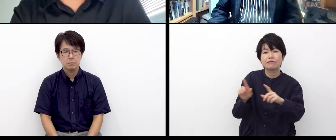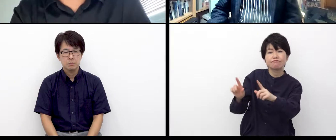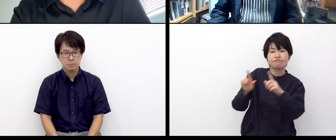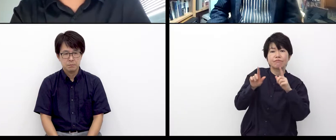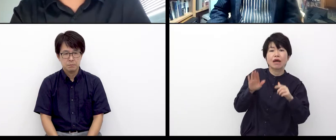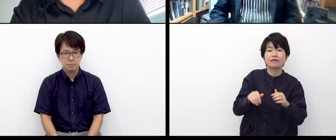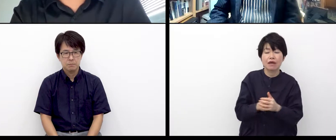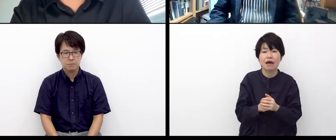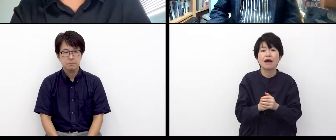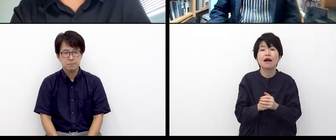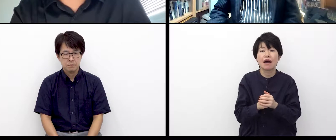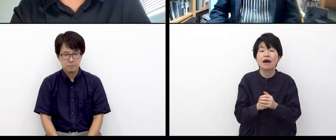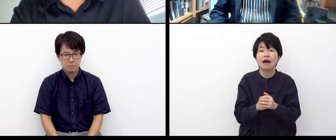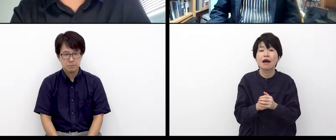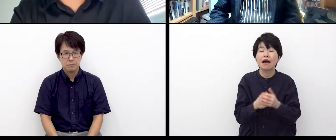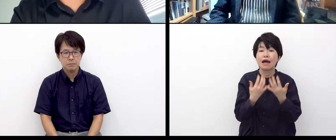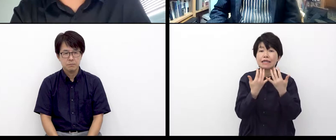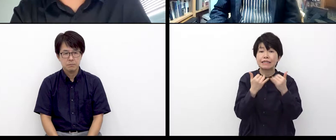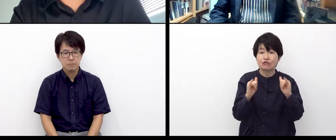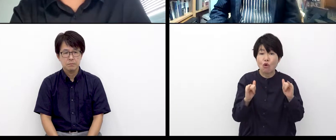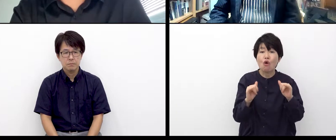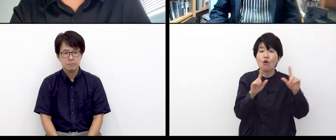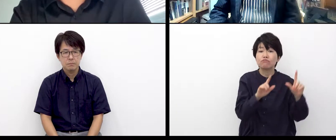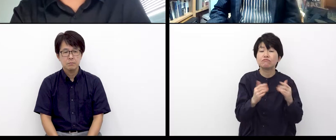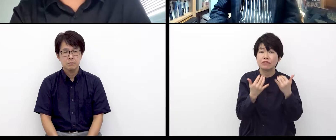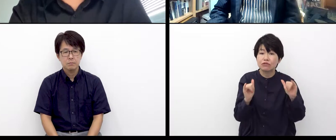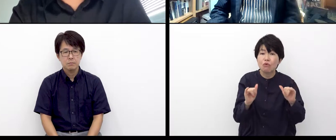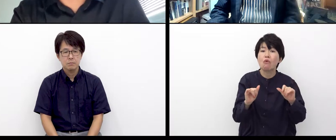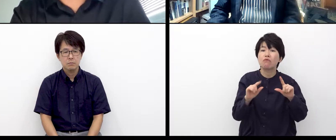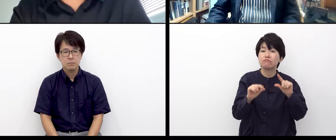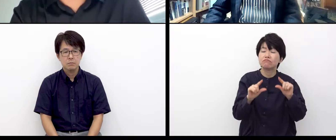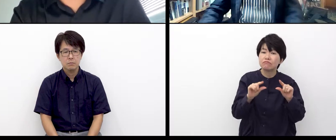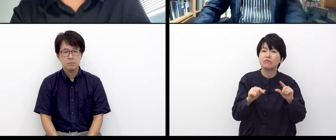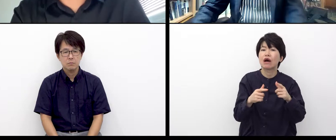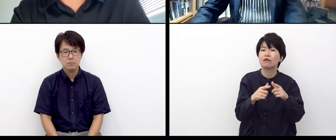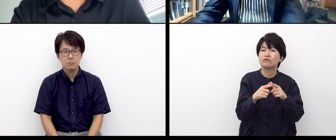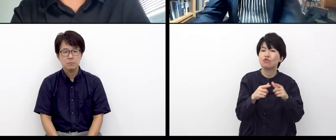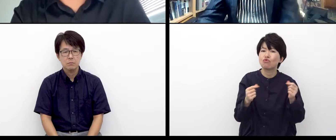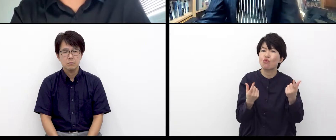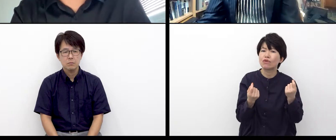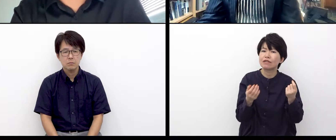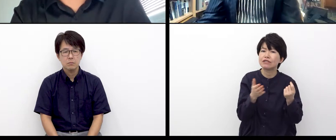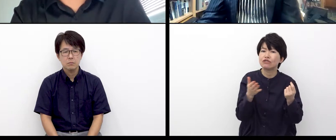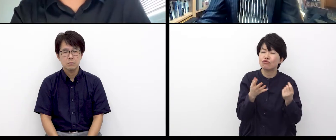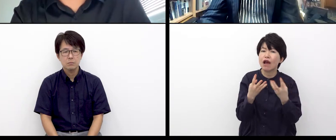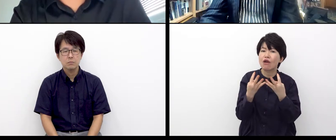it was almost the same as Japan in population ratio. But what is different from Japan was “hikikomori” was